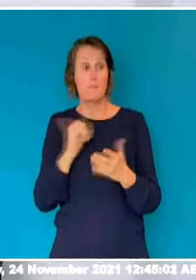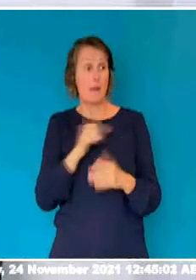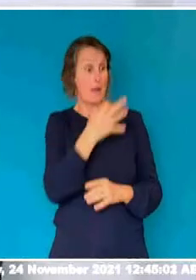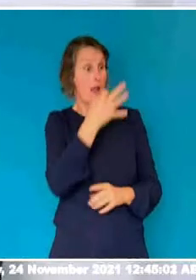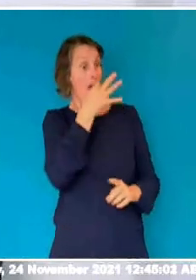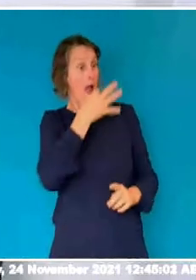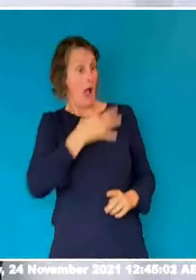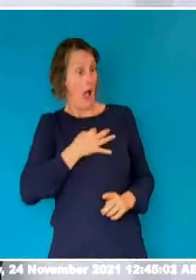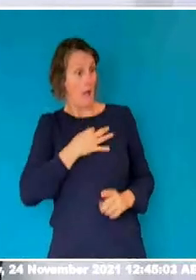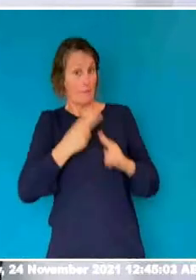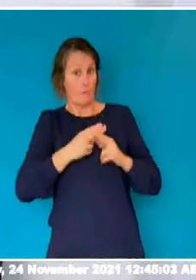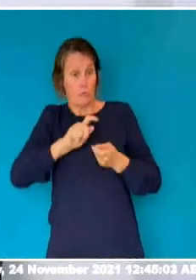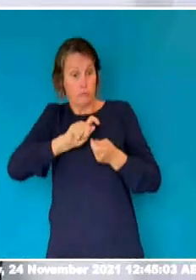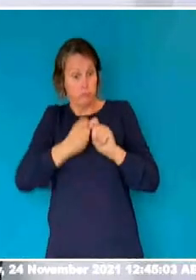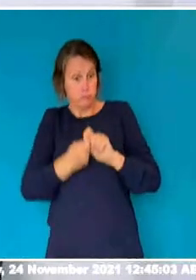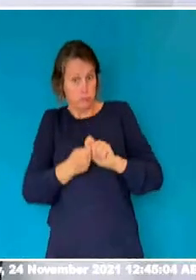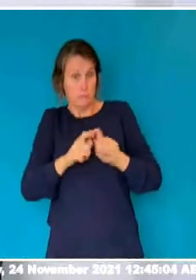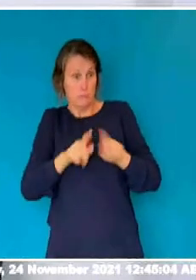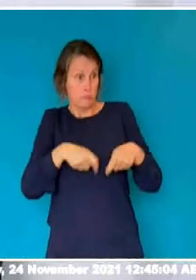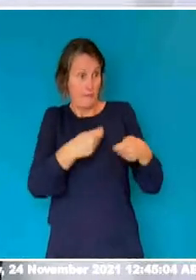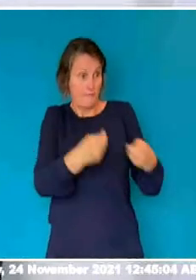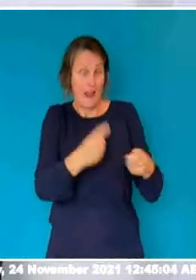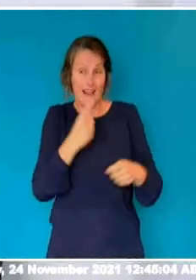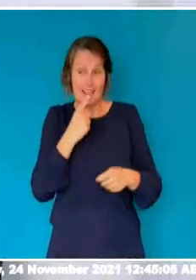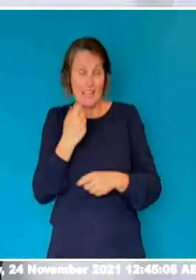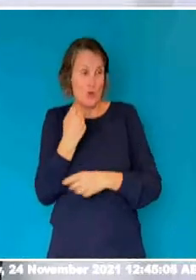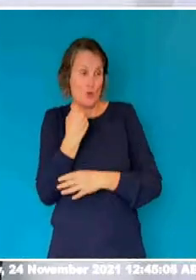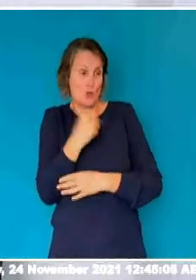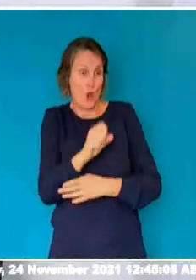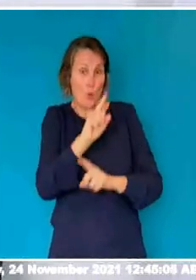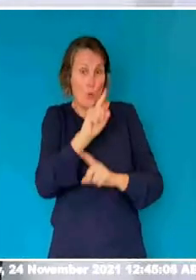provided, you've given us (a), (b) and (c).